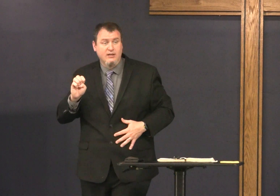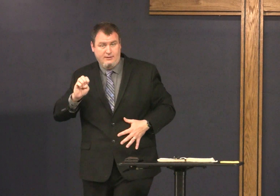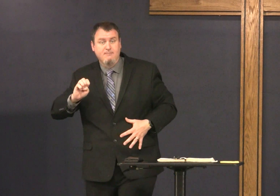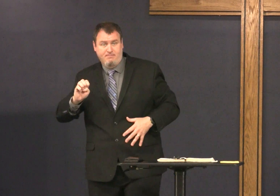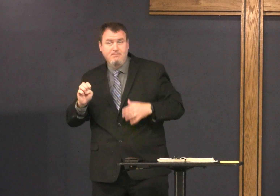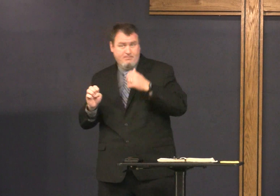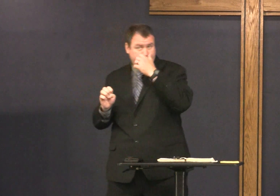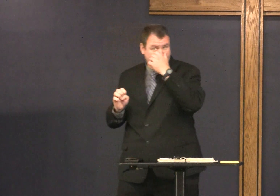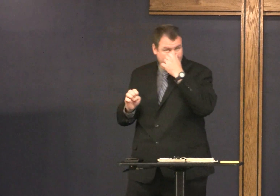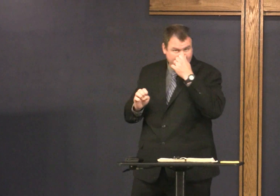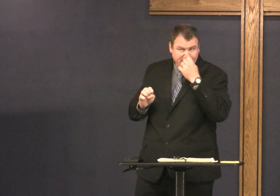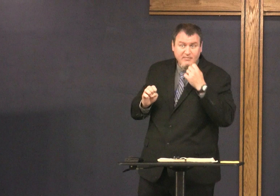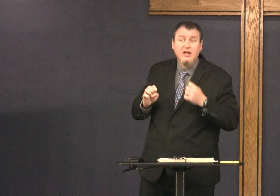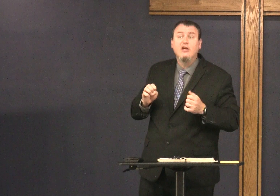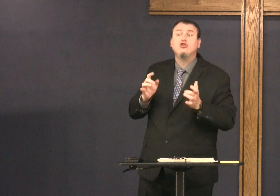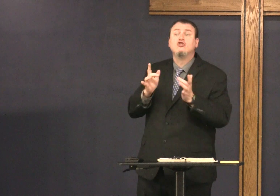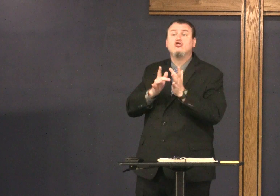the garden was called Gethsemane